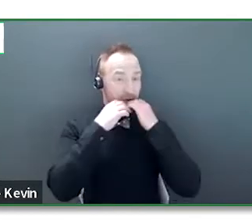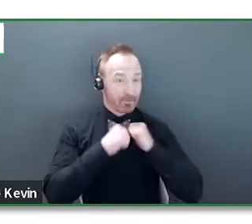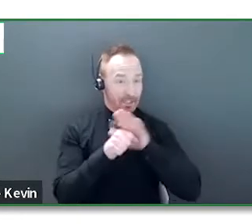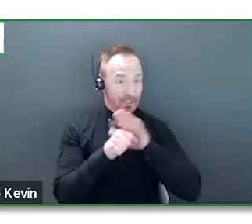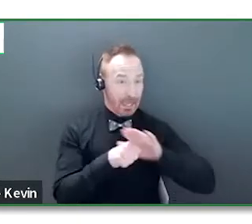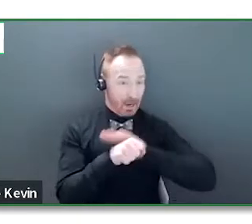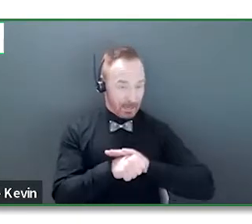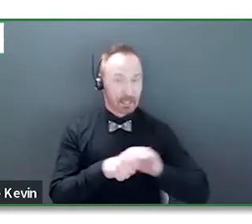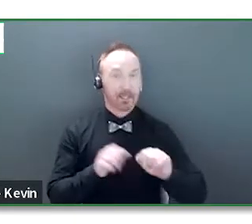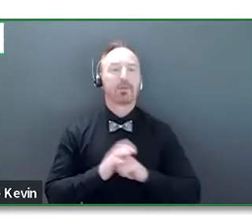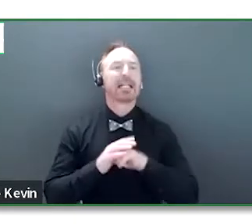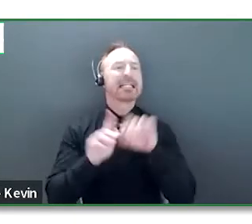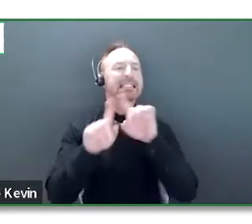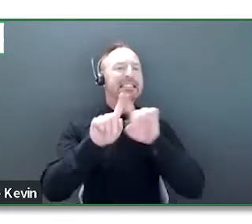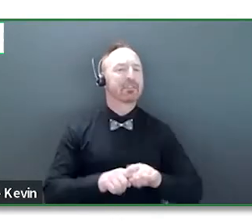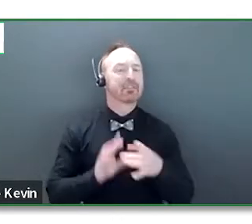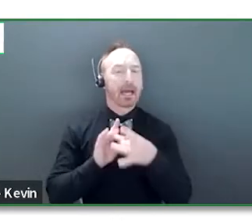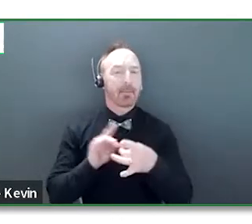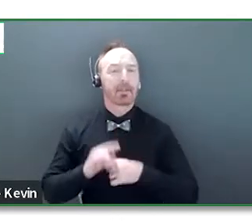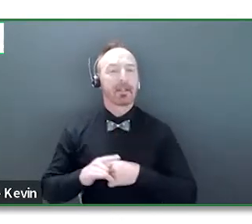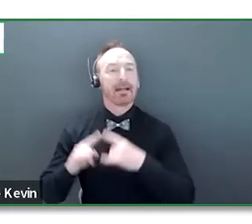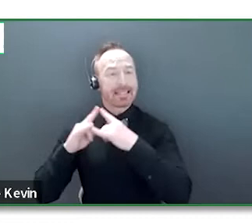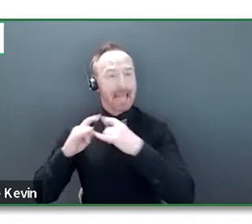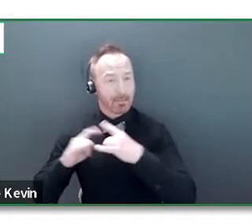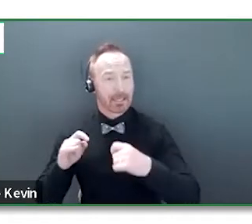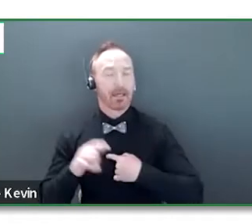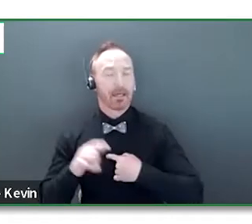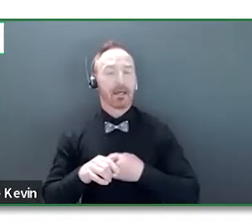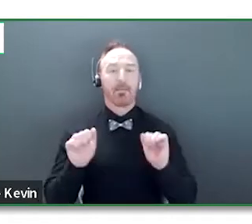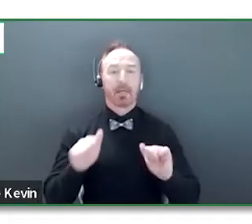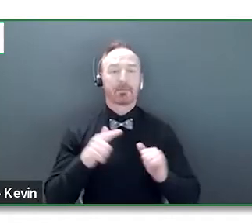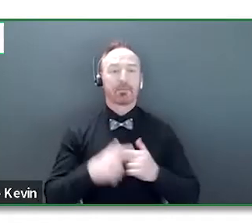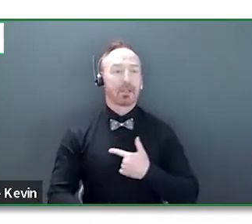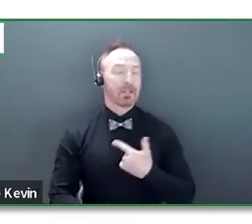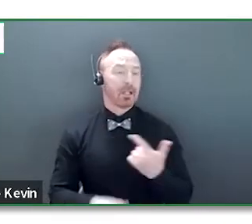such as like campgrounds. It could be front country, back country. We also have